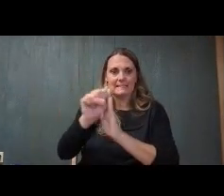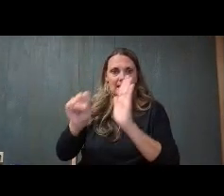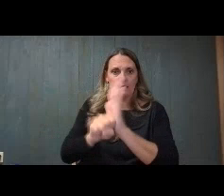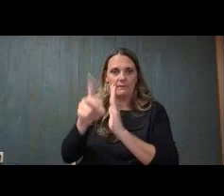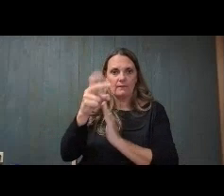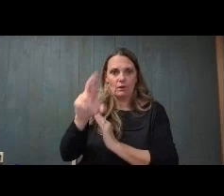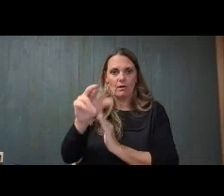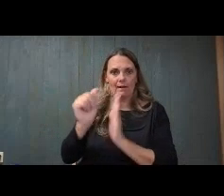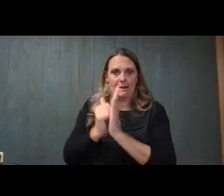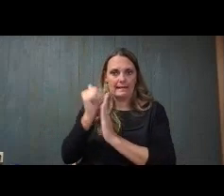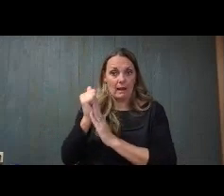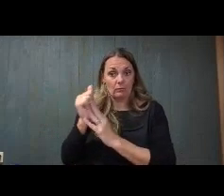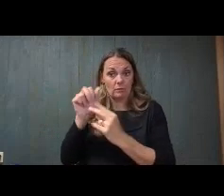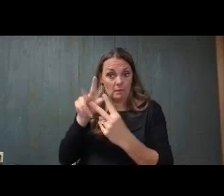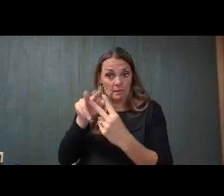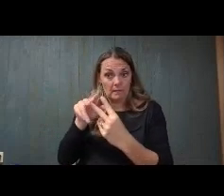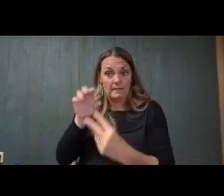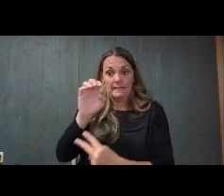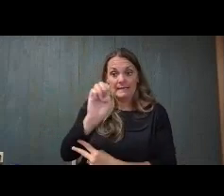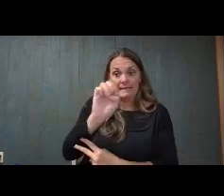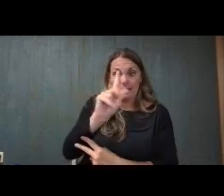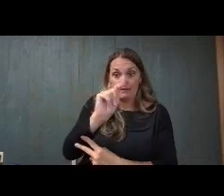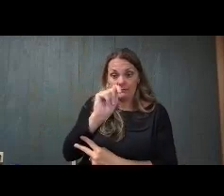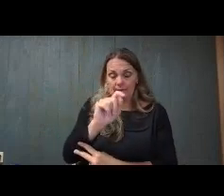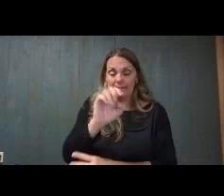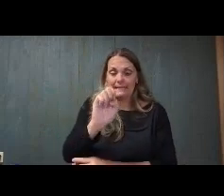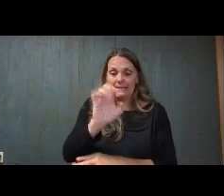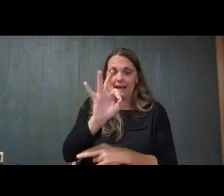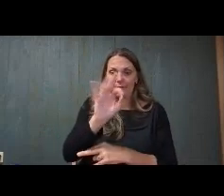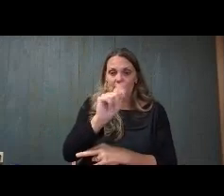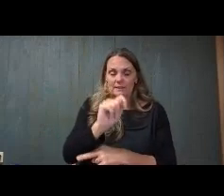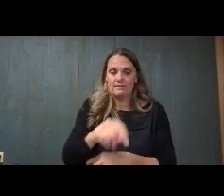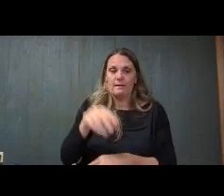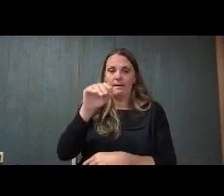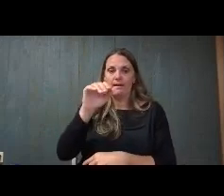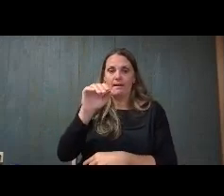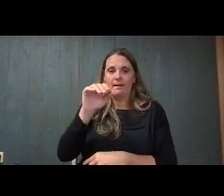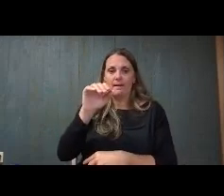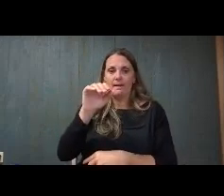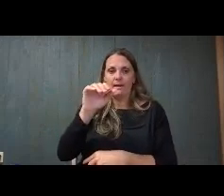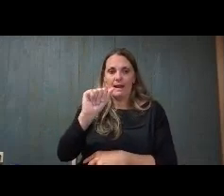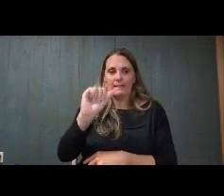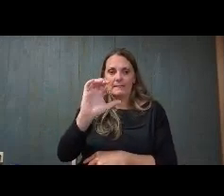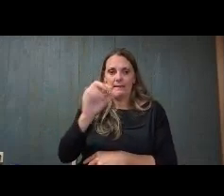It's either going to be an FTE, ACH or as a wire transfer.